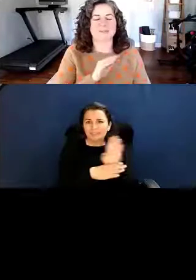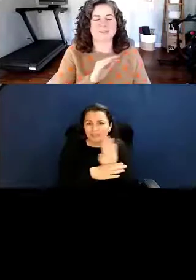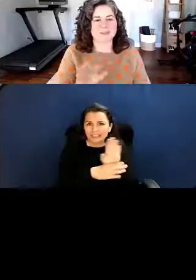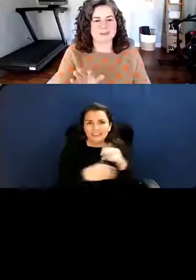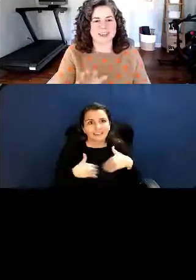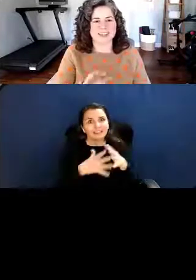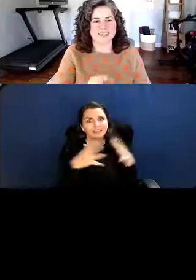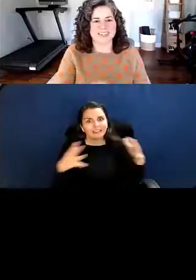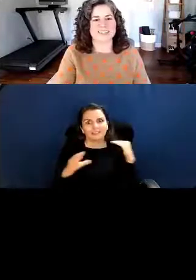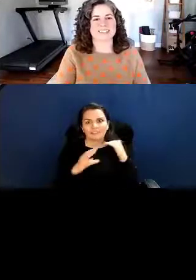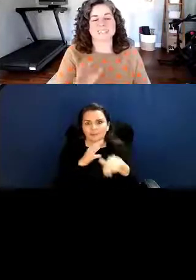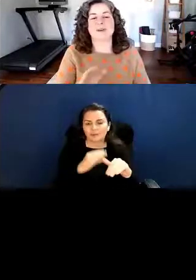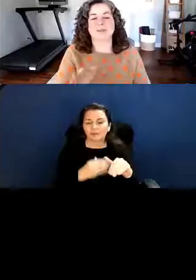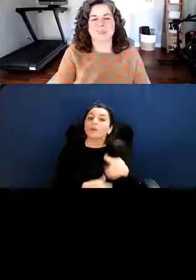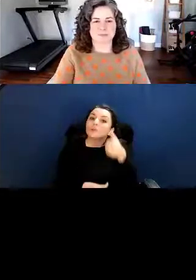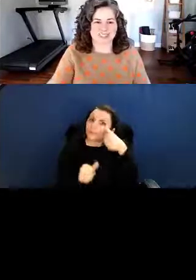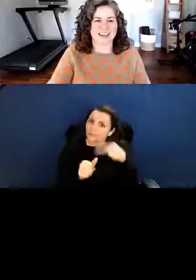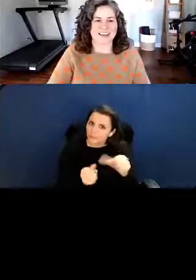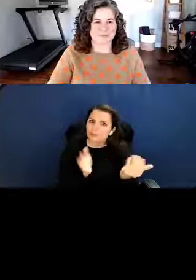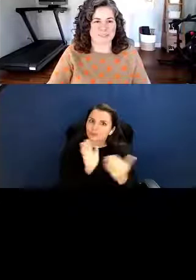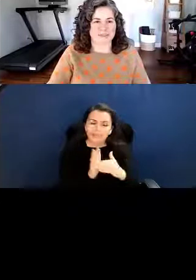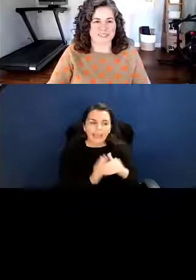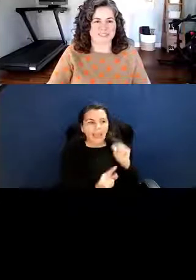So, don't hesitate to e-mail them again if you need to.